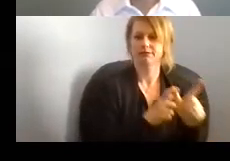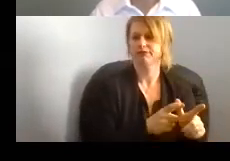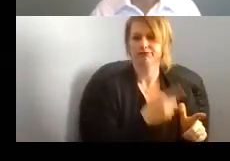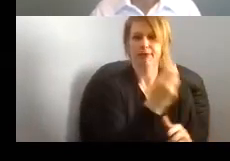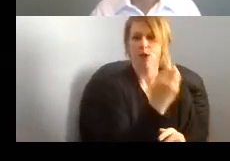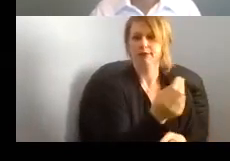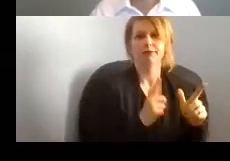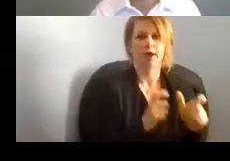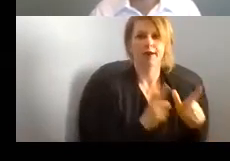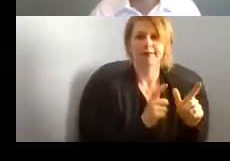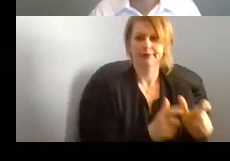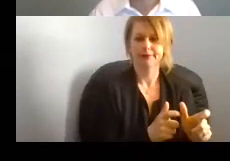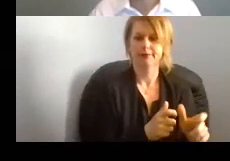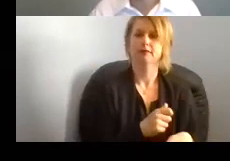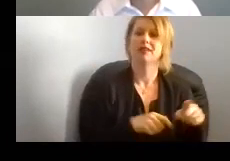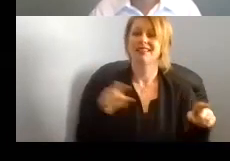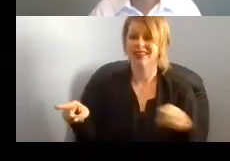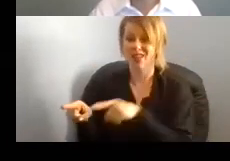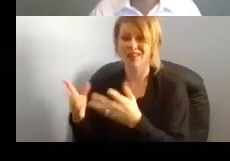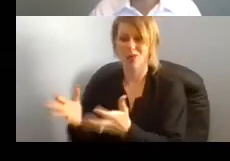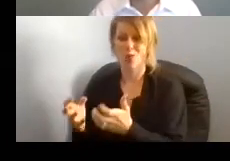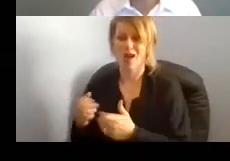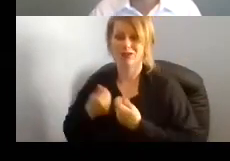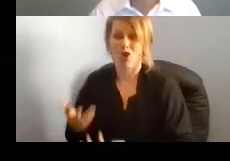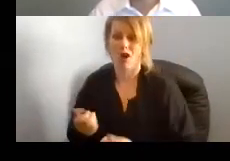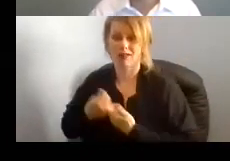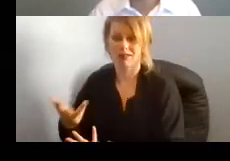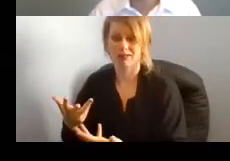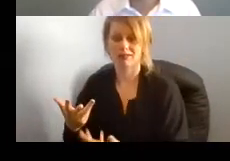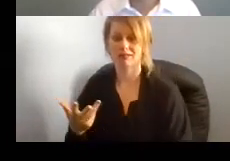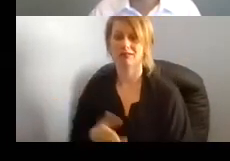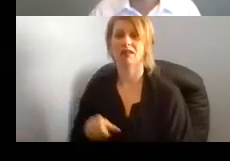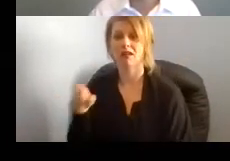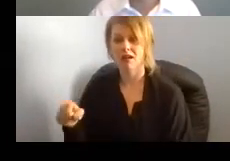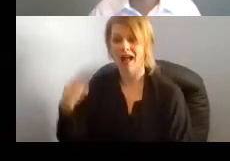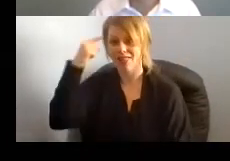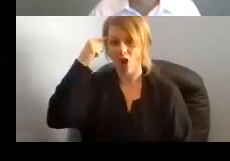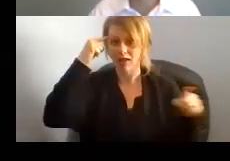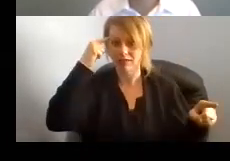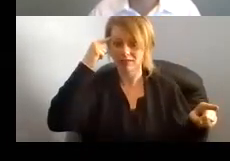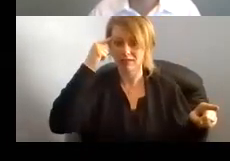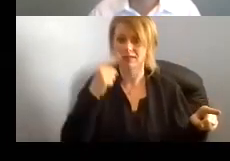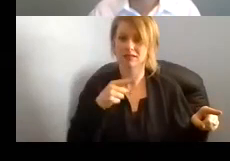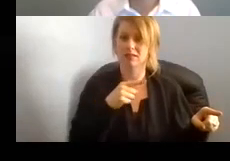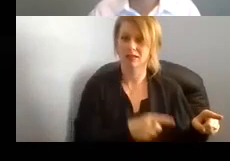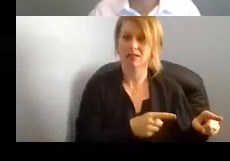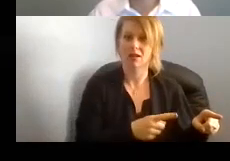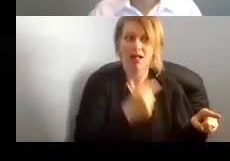The other one wanted to talk. And the one who wanted to talk thought that her spouse was literally running away from her.